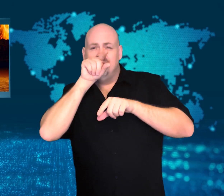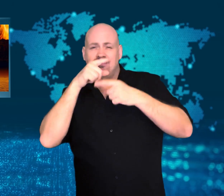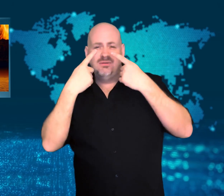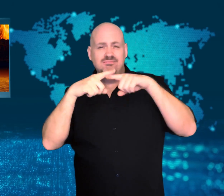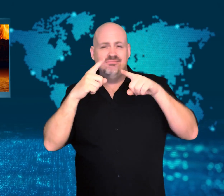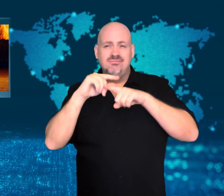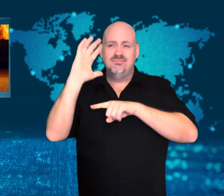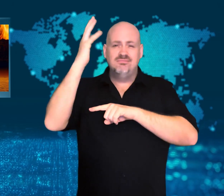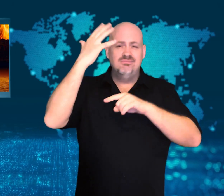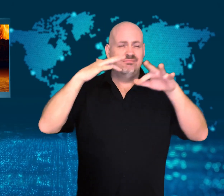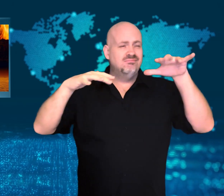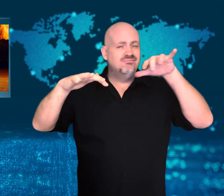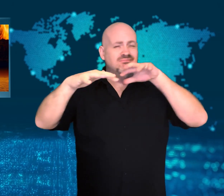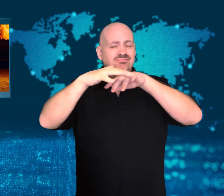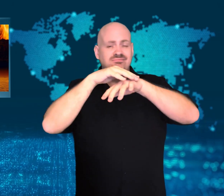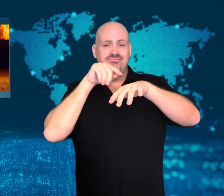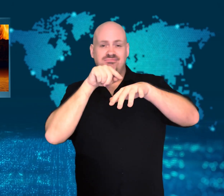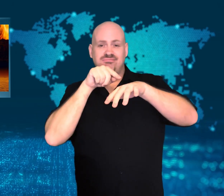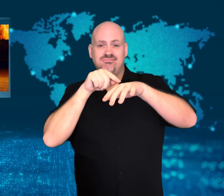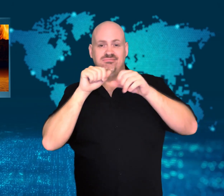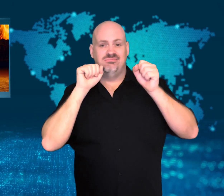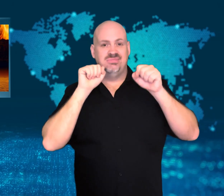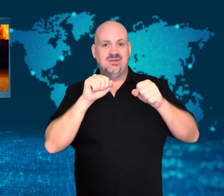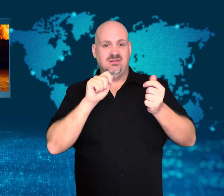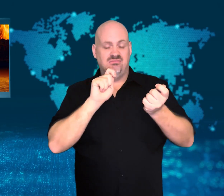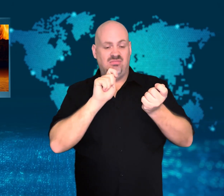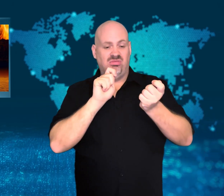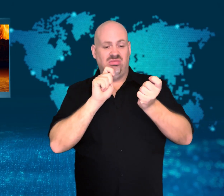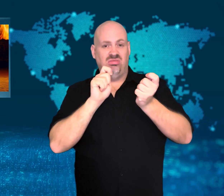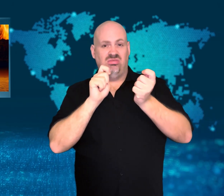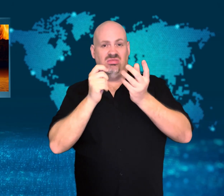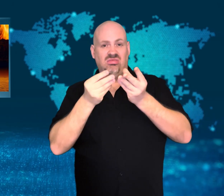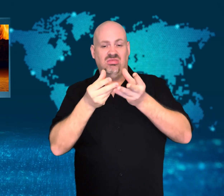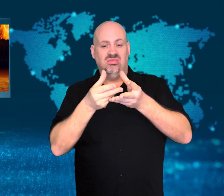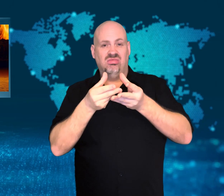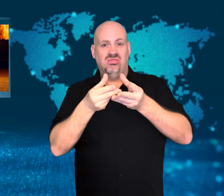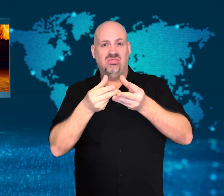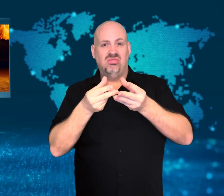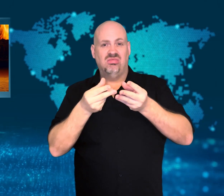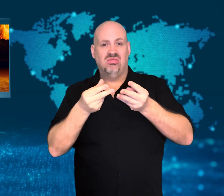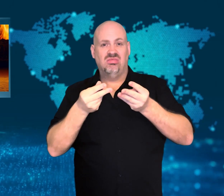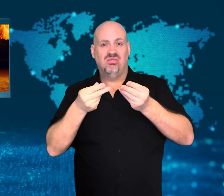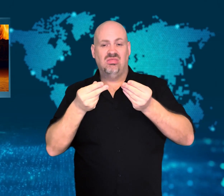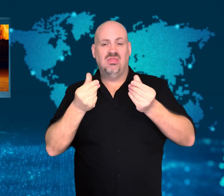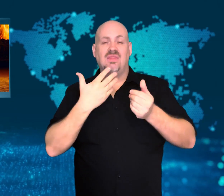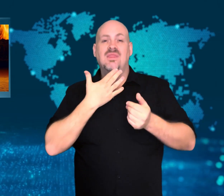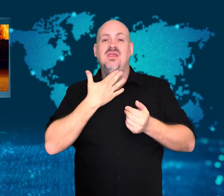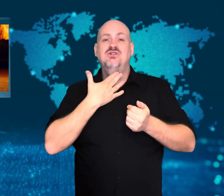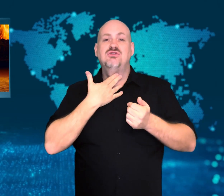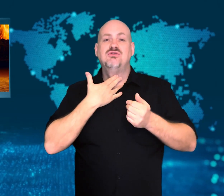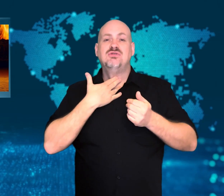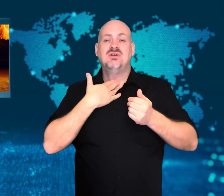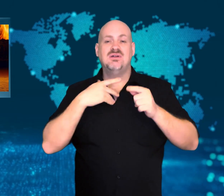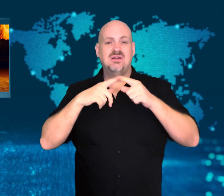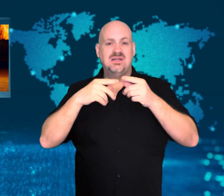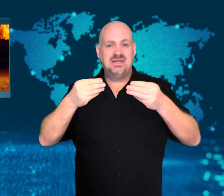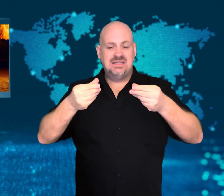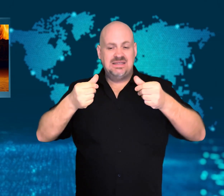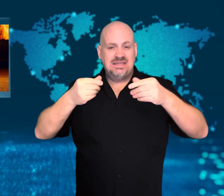ecosystem and become a grassy savannah or a desert.